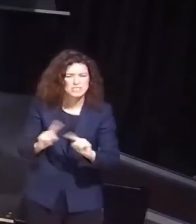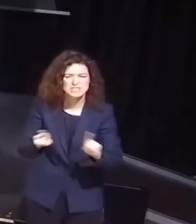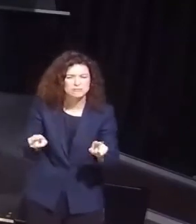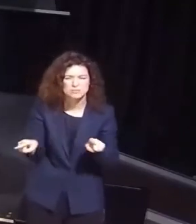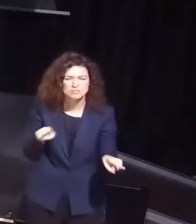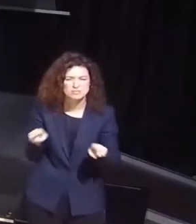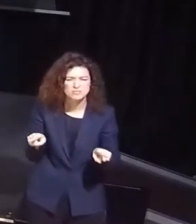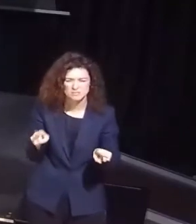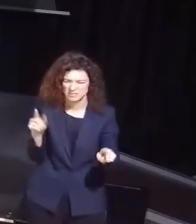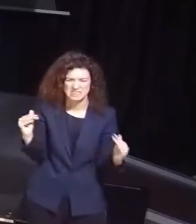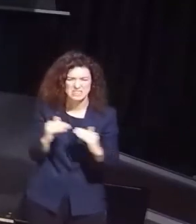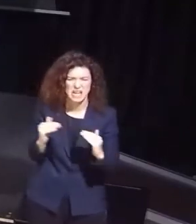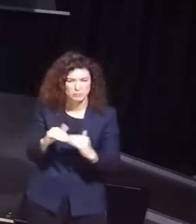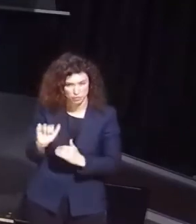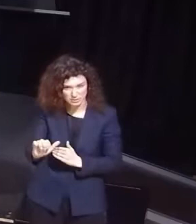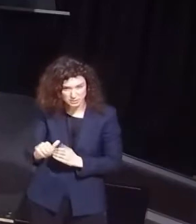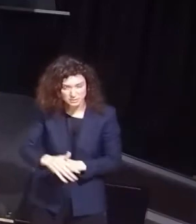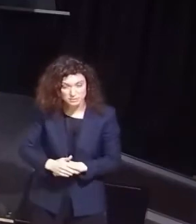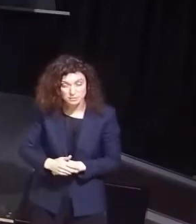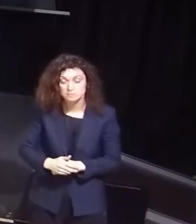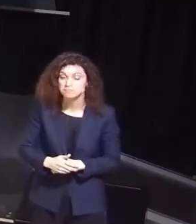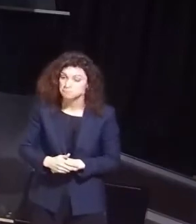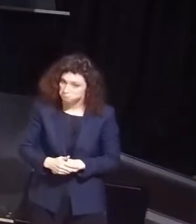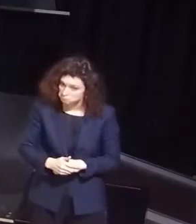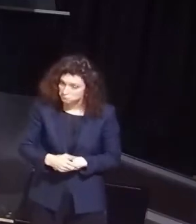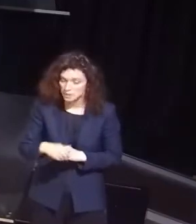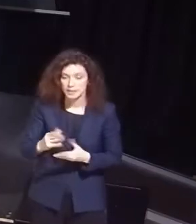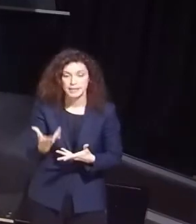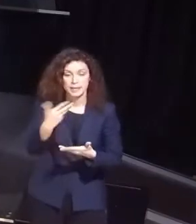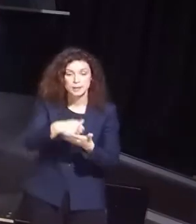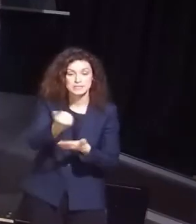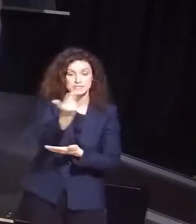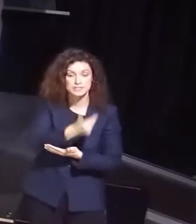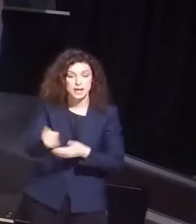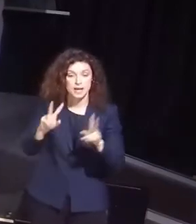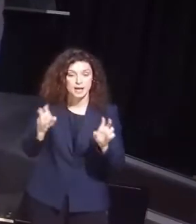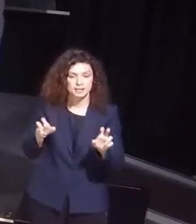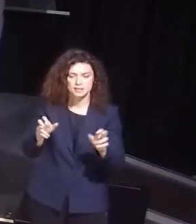Inclusive design, as is read up here, is the empathetic design of a product